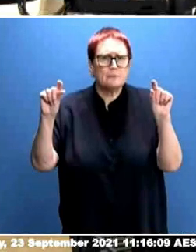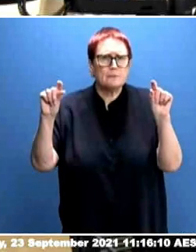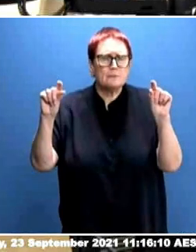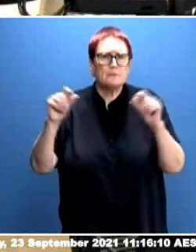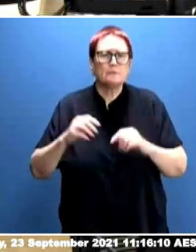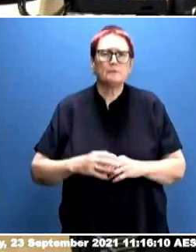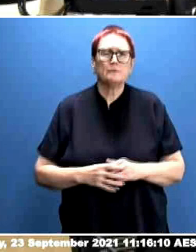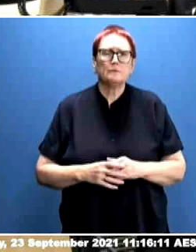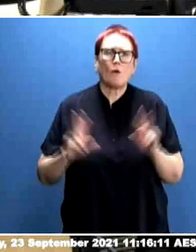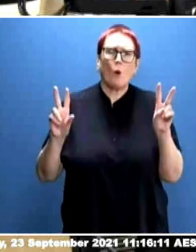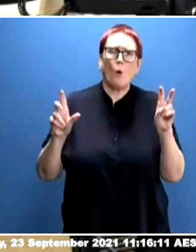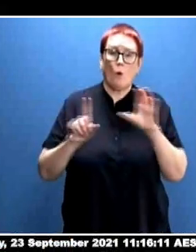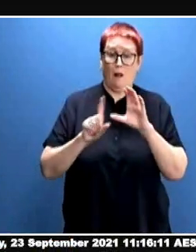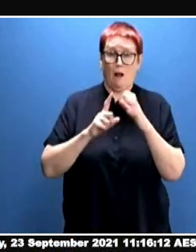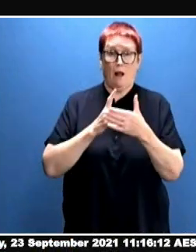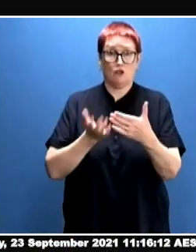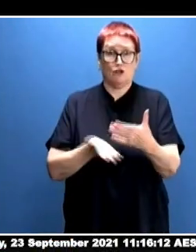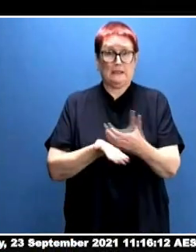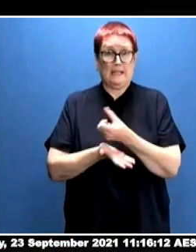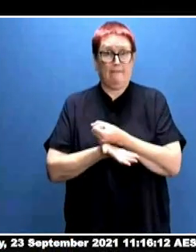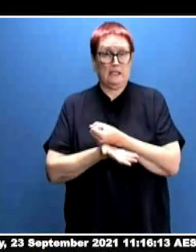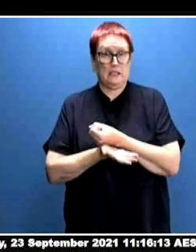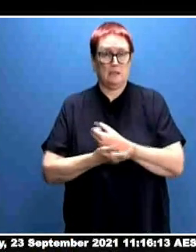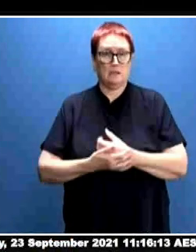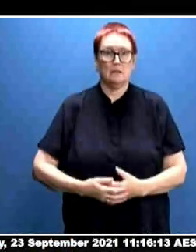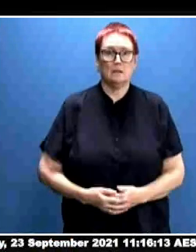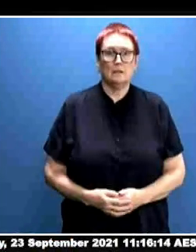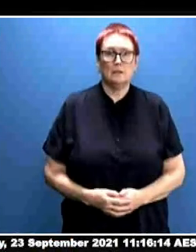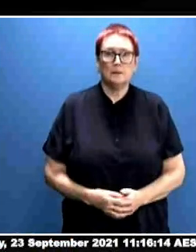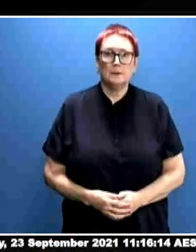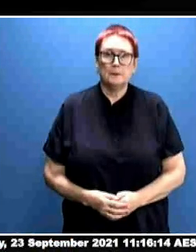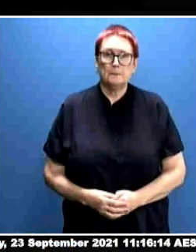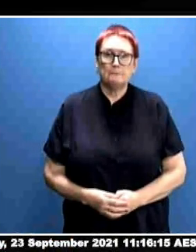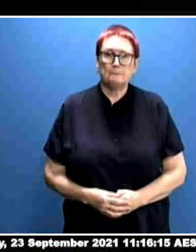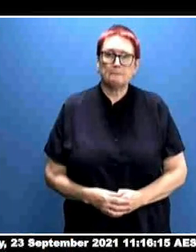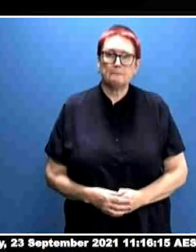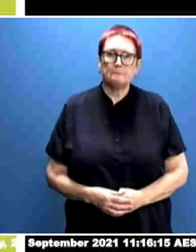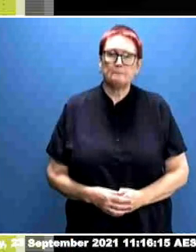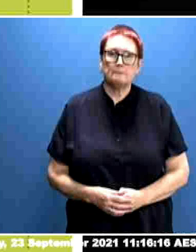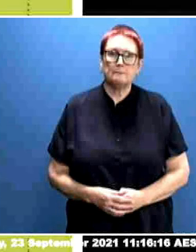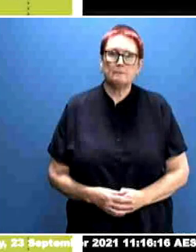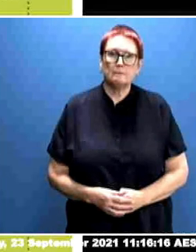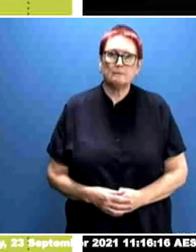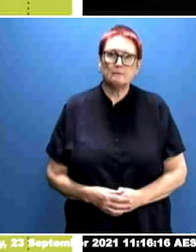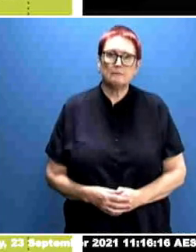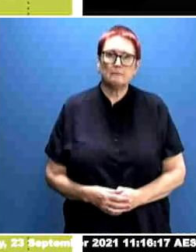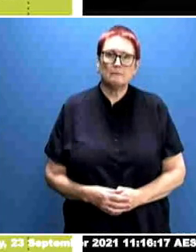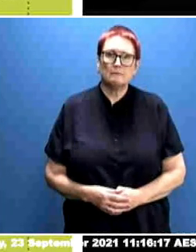about cultural safety and you'll see,